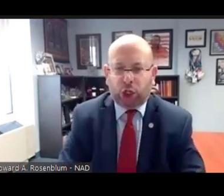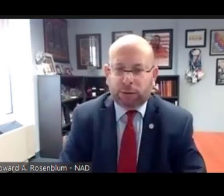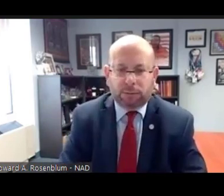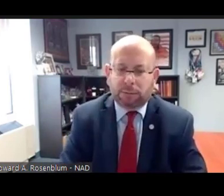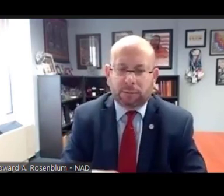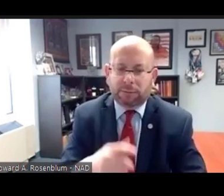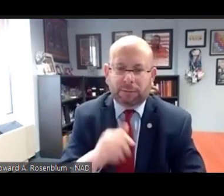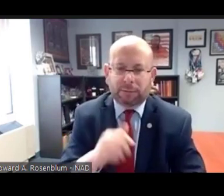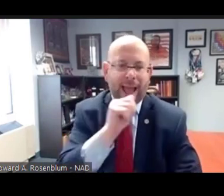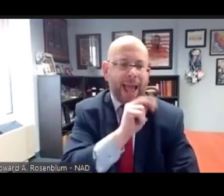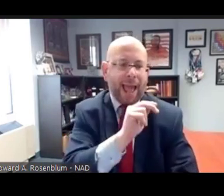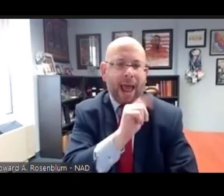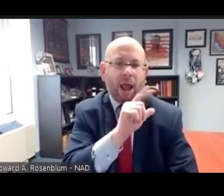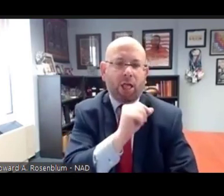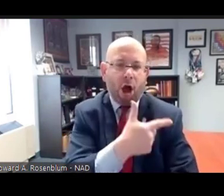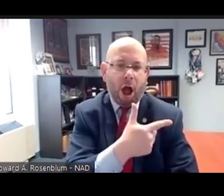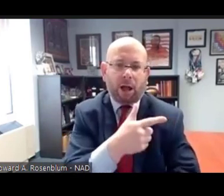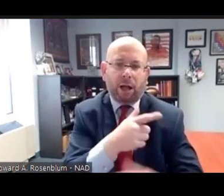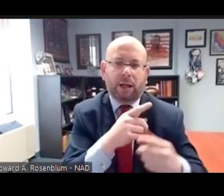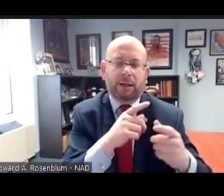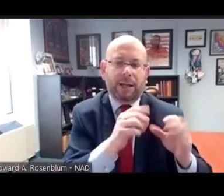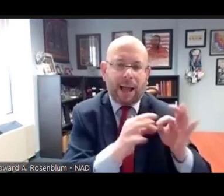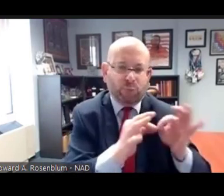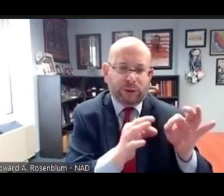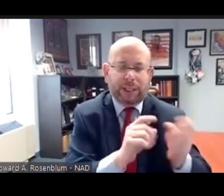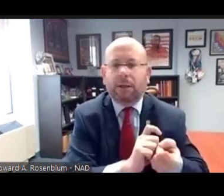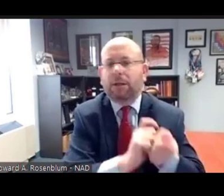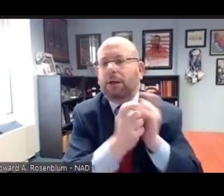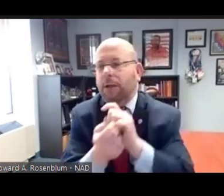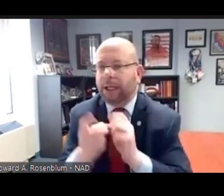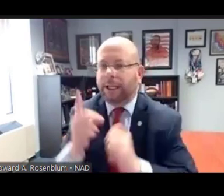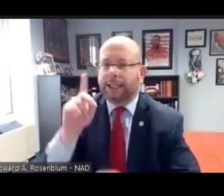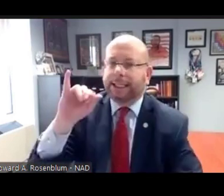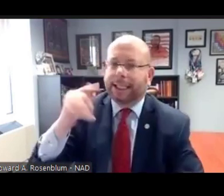Secondly, that it was just too hard.